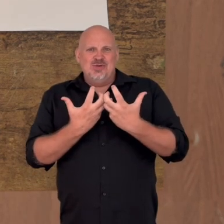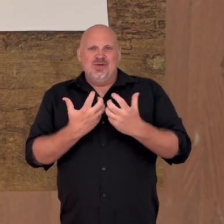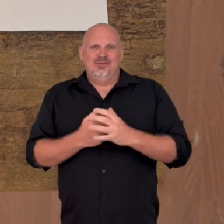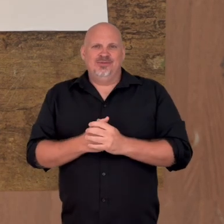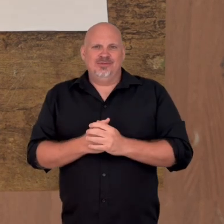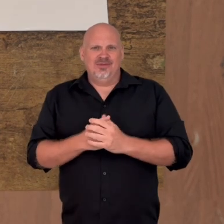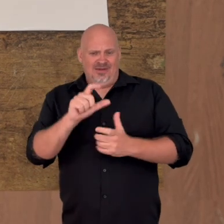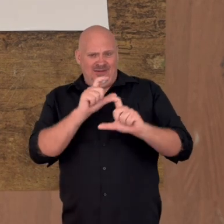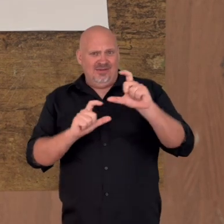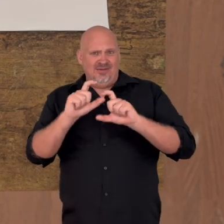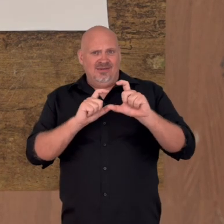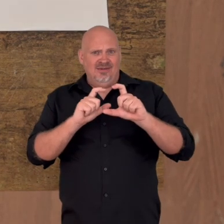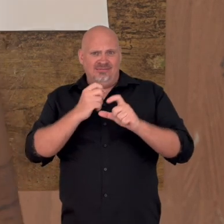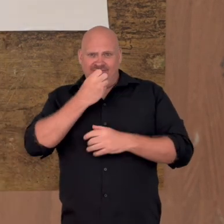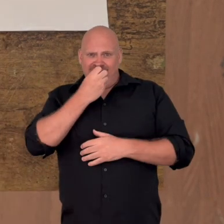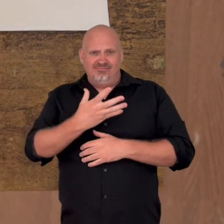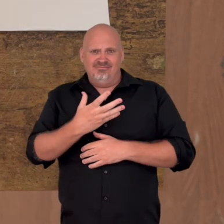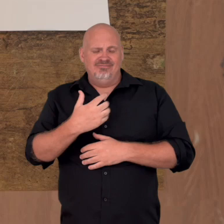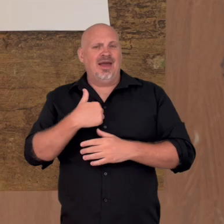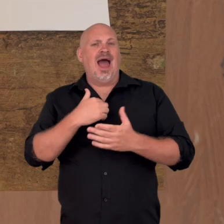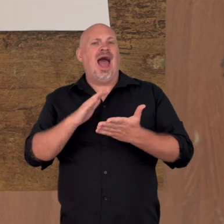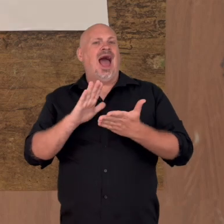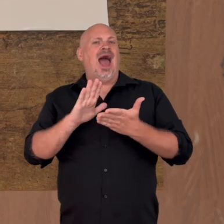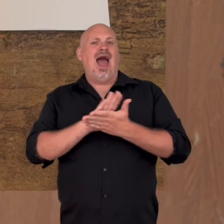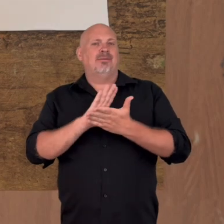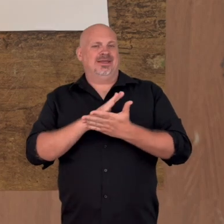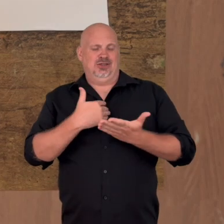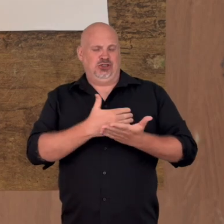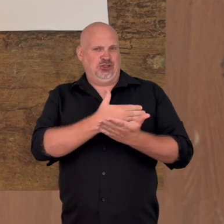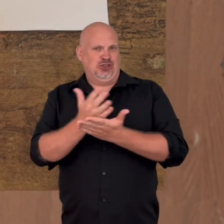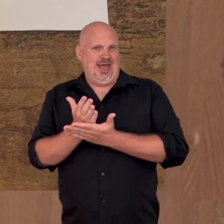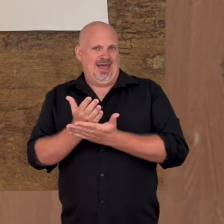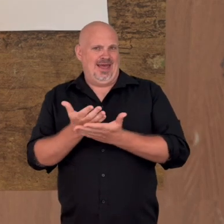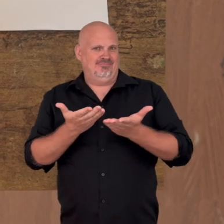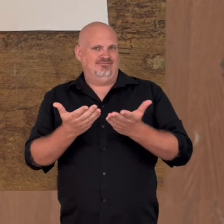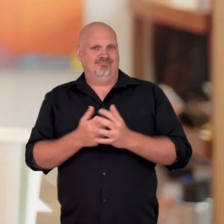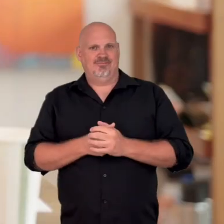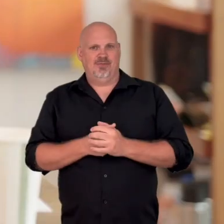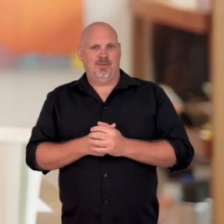at the hospital rooms website so I'm excited to see what you all create and upload there so